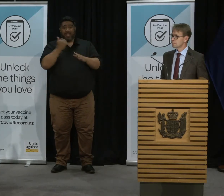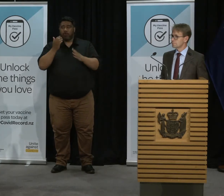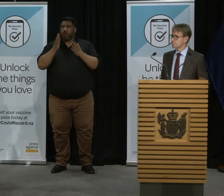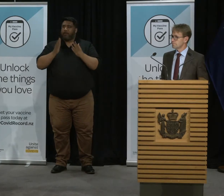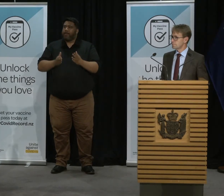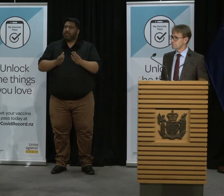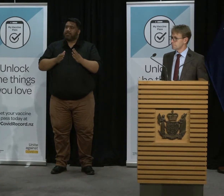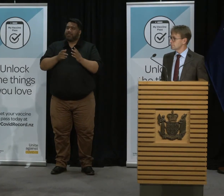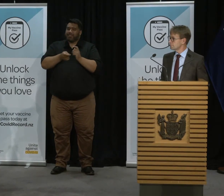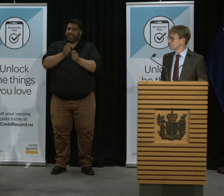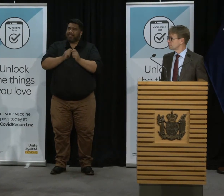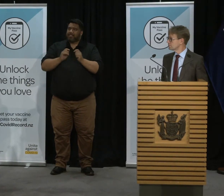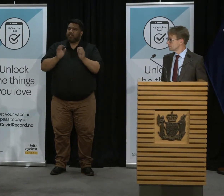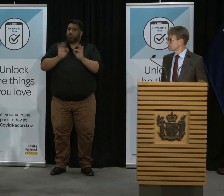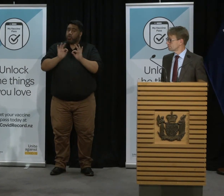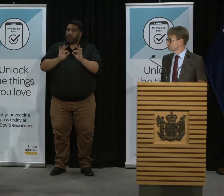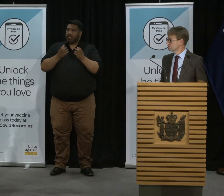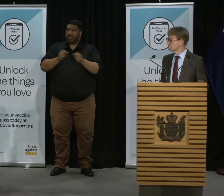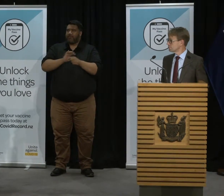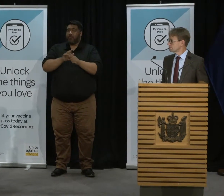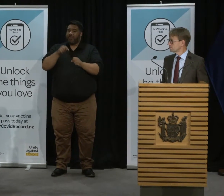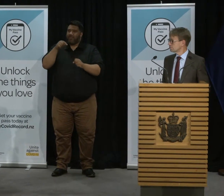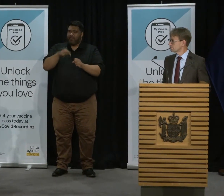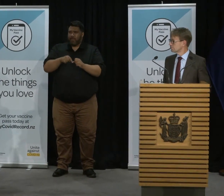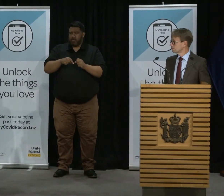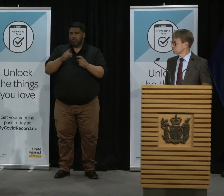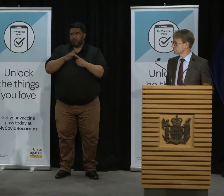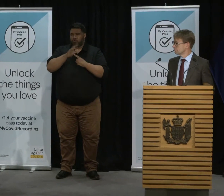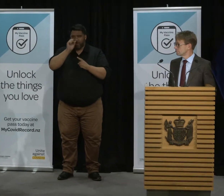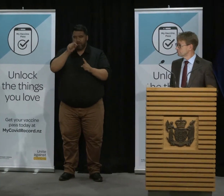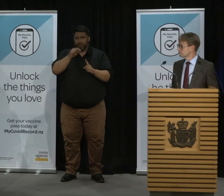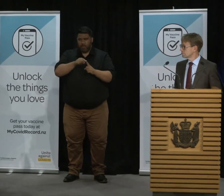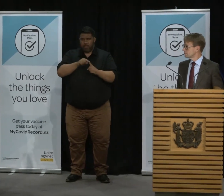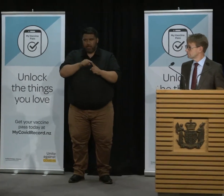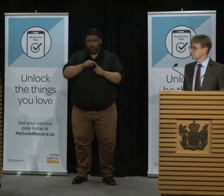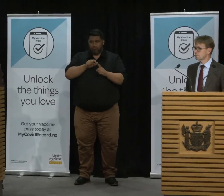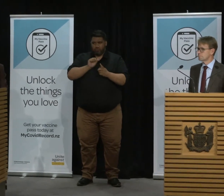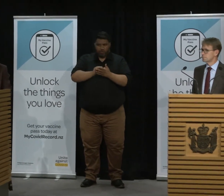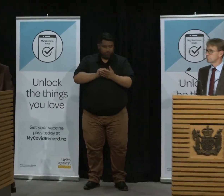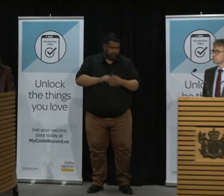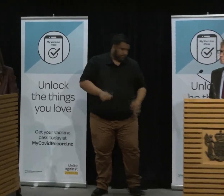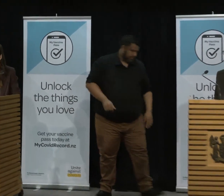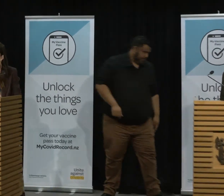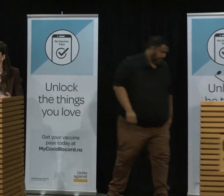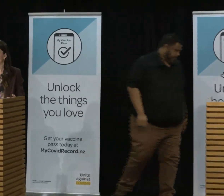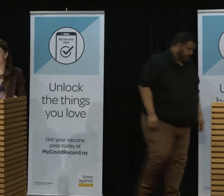Jane, just on the idea of people moving around whilst positive, before they exit any